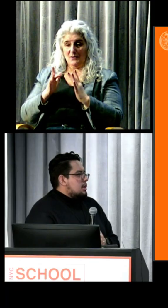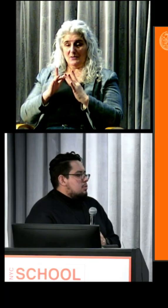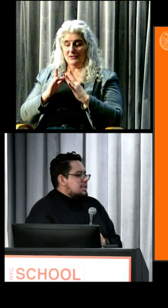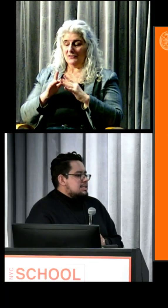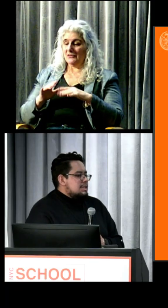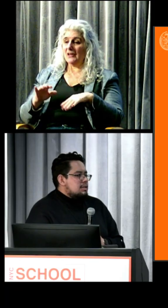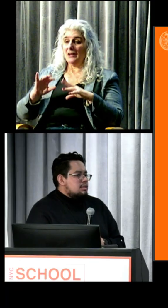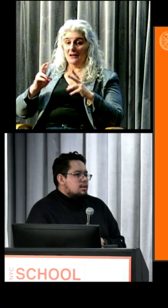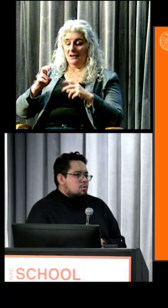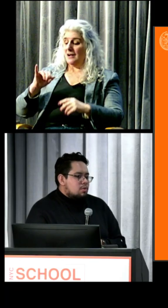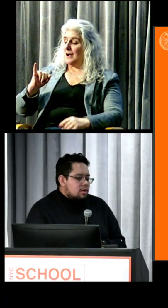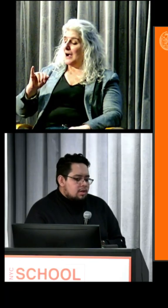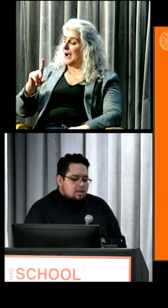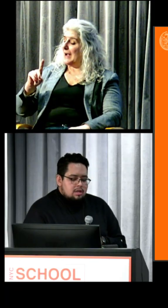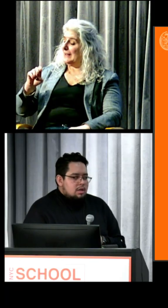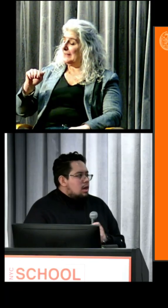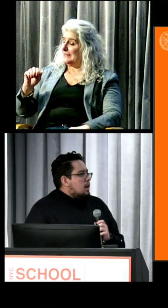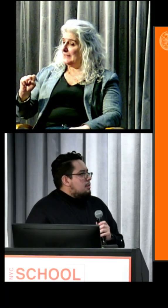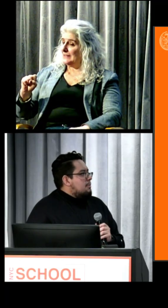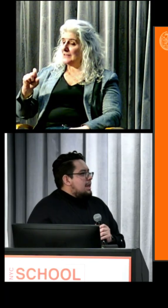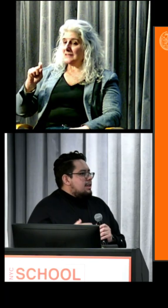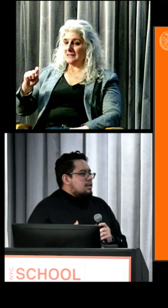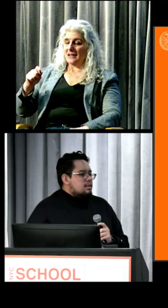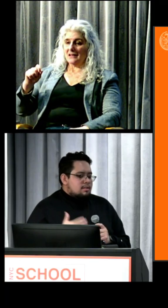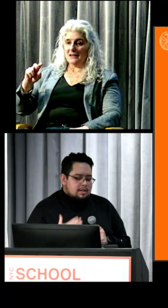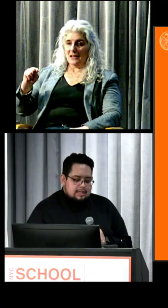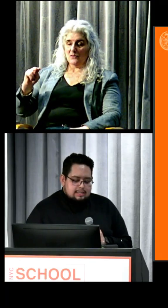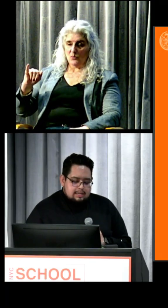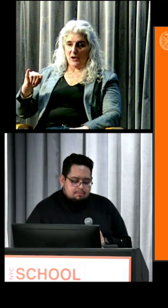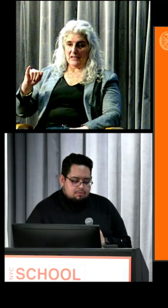the data really does impact their decisions in their lives.